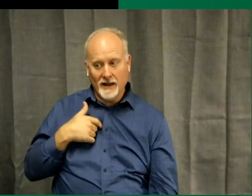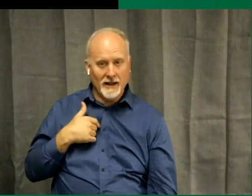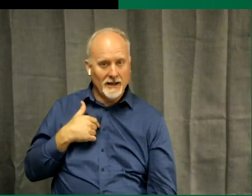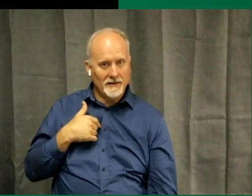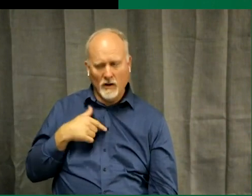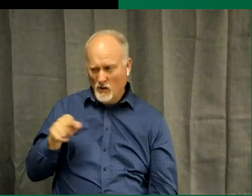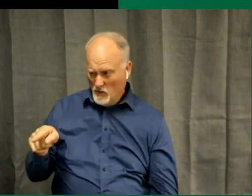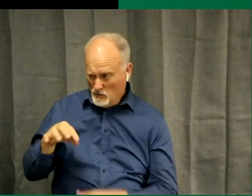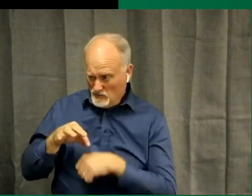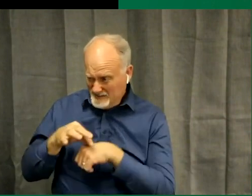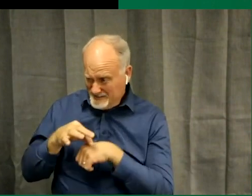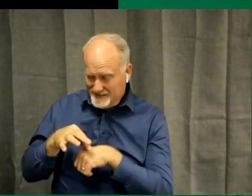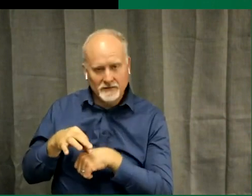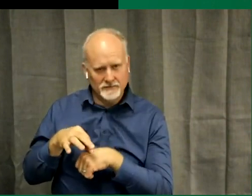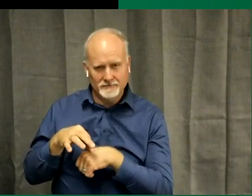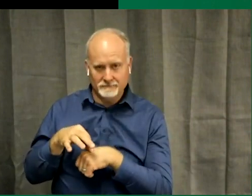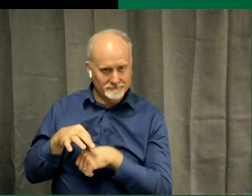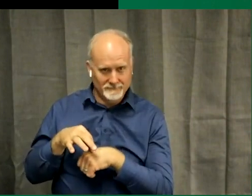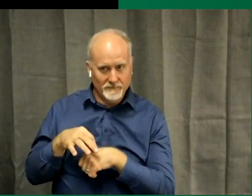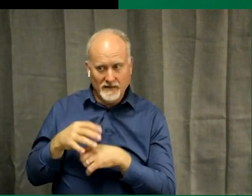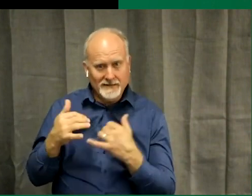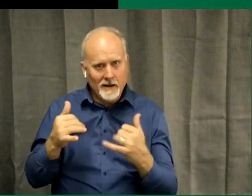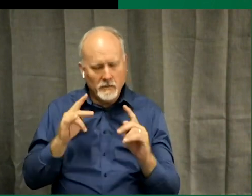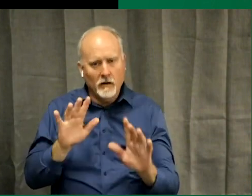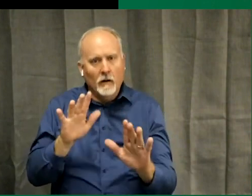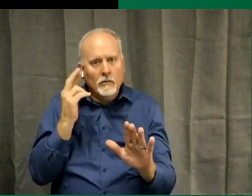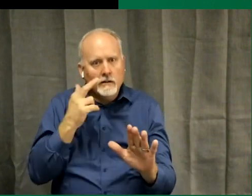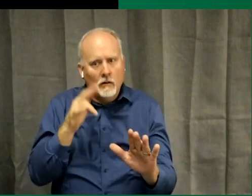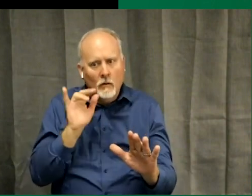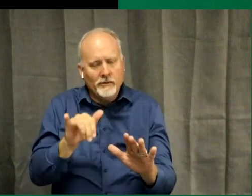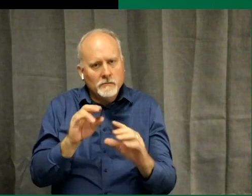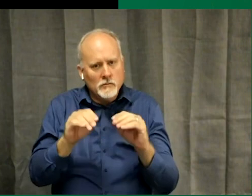doctor all of a sudden everybody knows what an epidemiologist is so it's a totally different